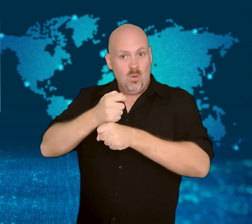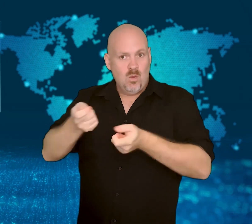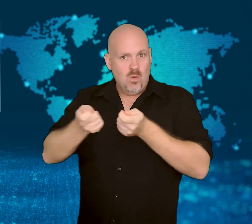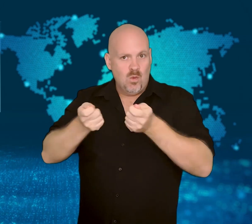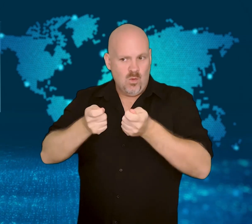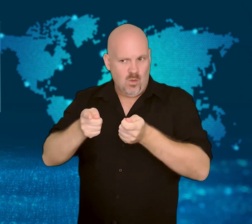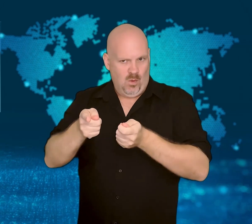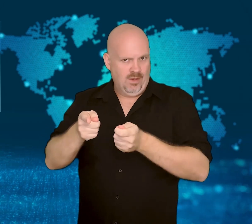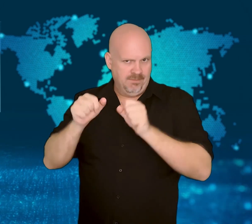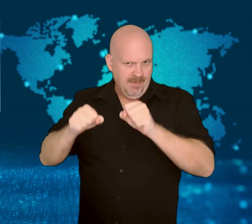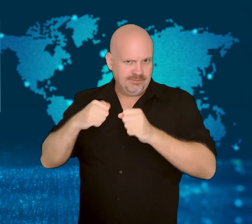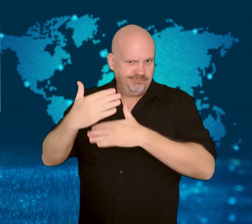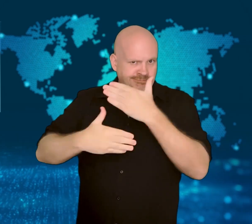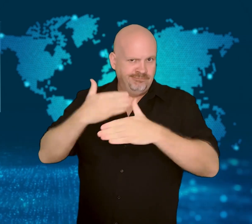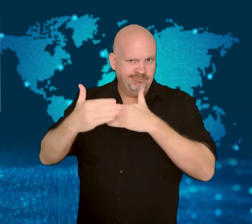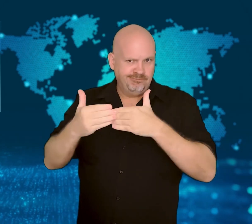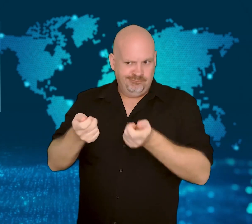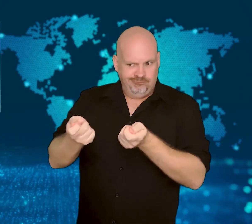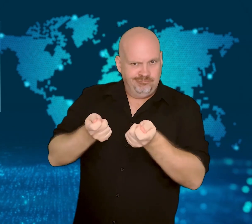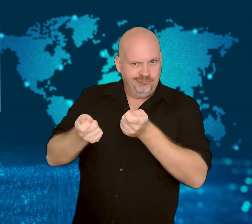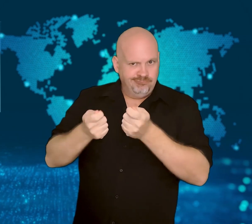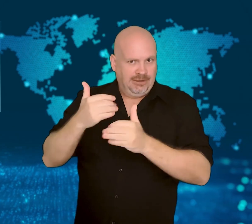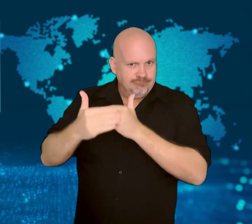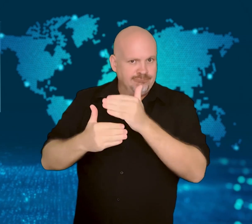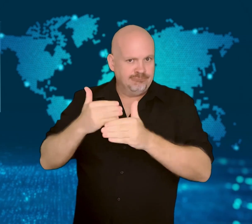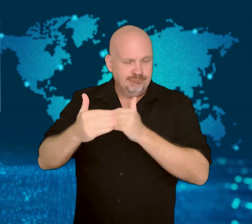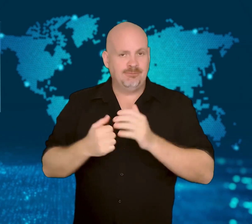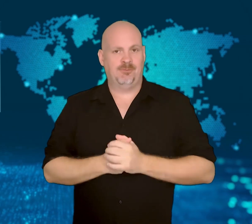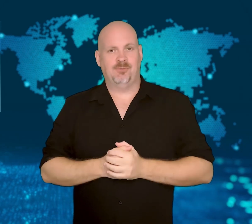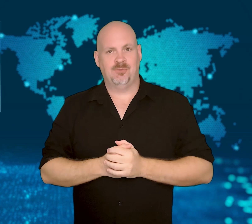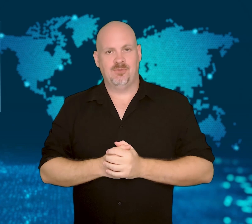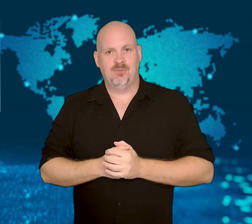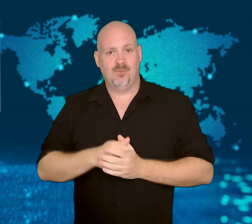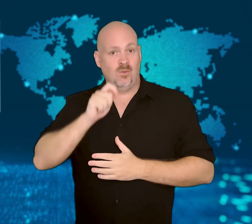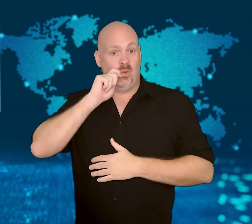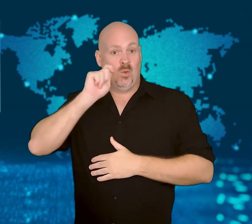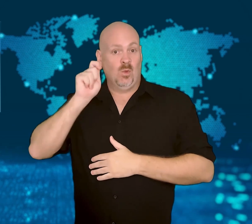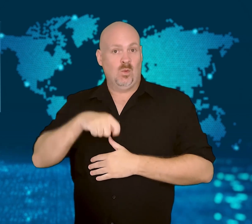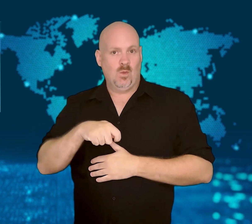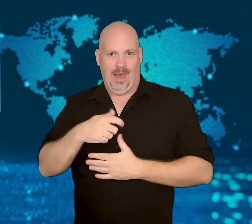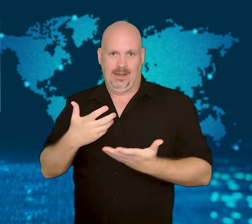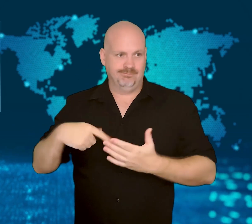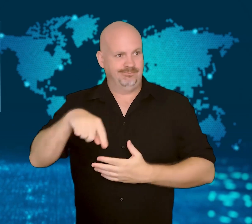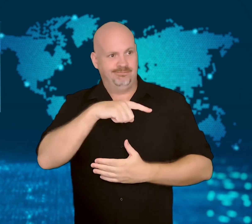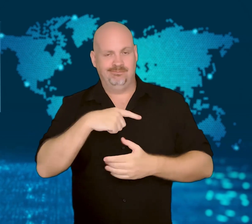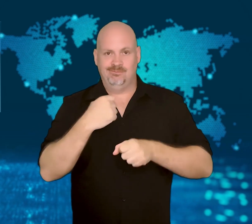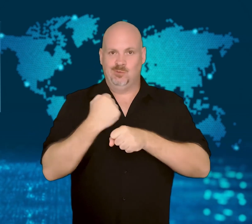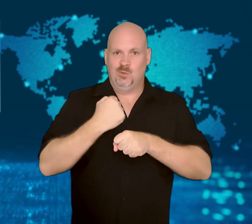In preparation for a nuclear emergency, Ukrainian authorities have begun giving